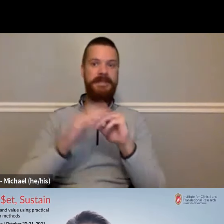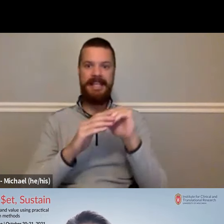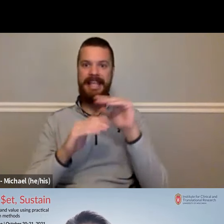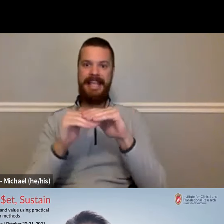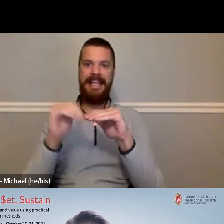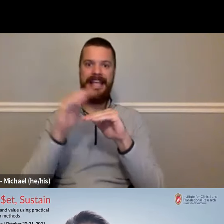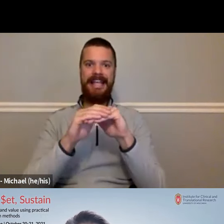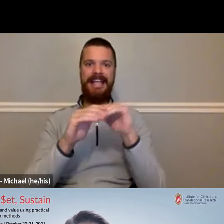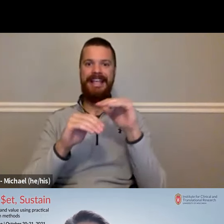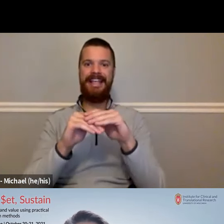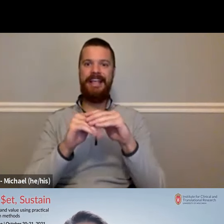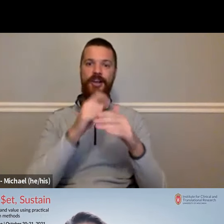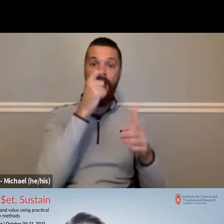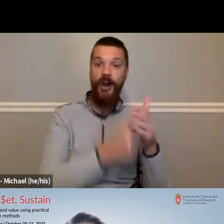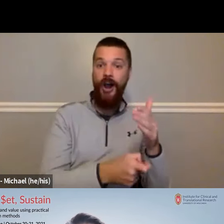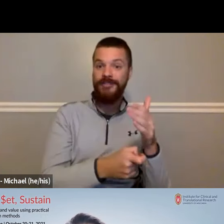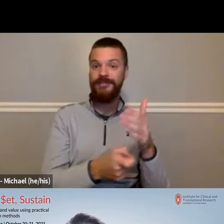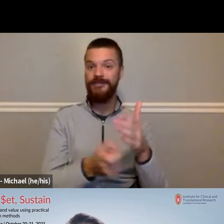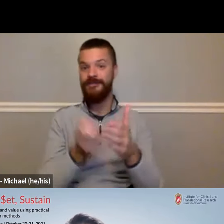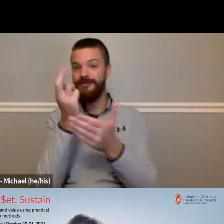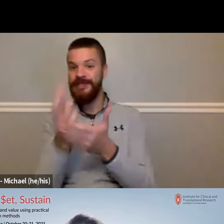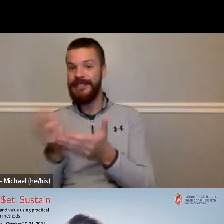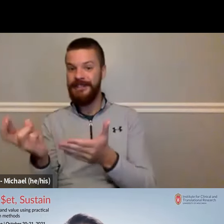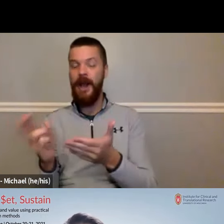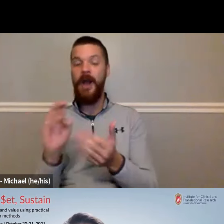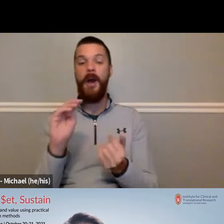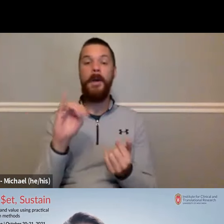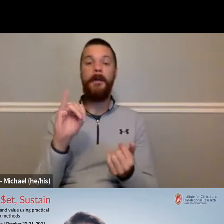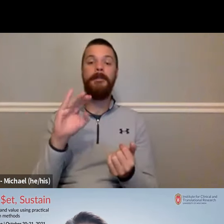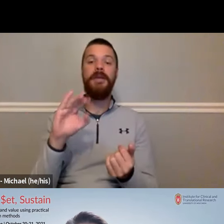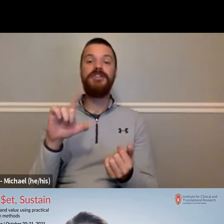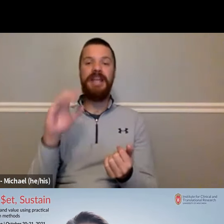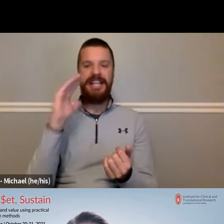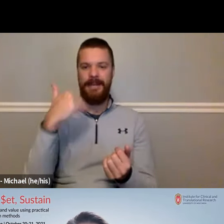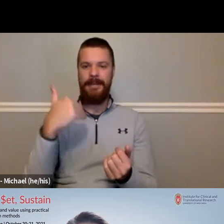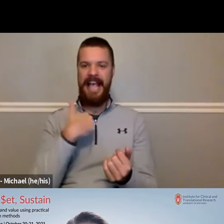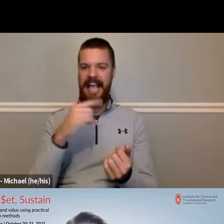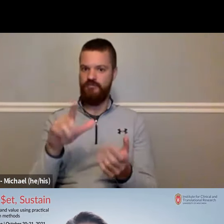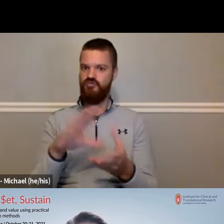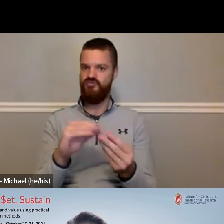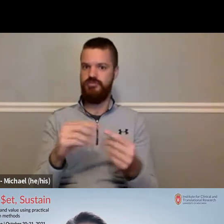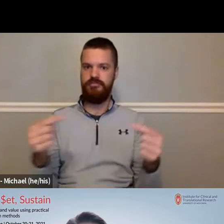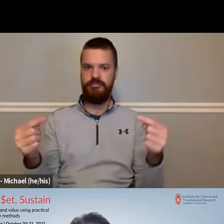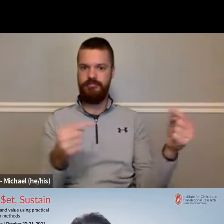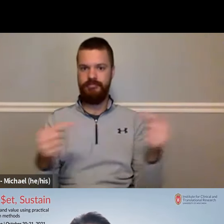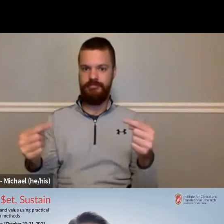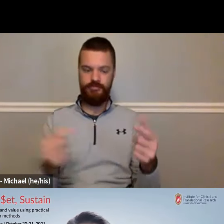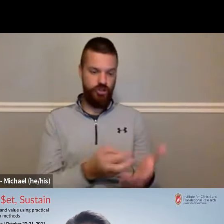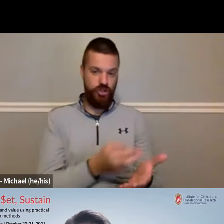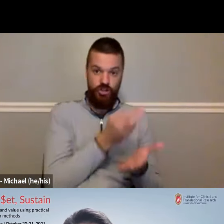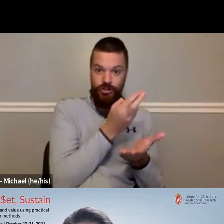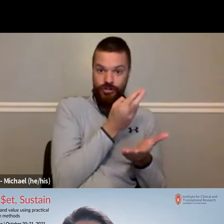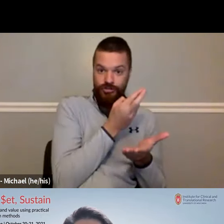Lisa Saldana (she/her/hers): cost and resource, so what I hear you saying michelle's there's this tension right there's this tension between the resources that in some cases, in this case.